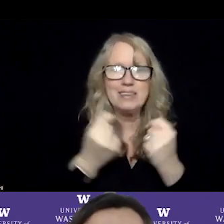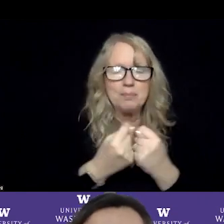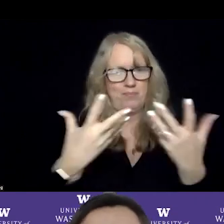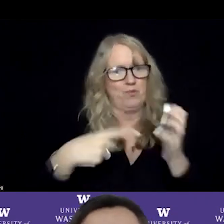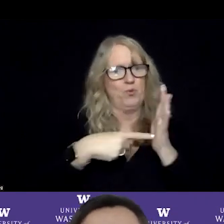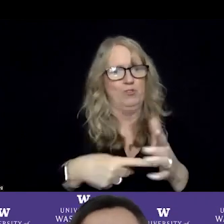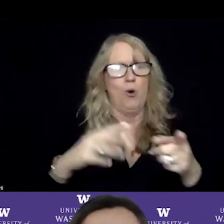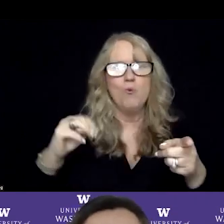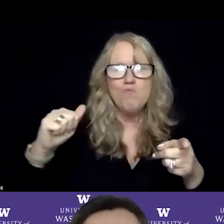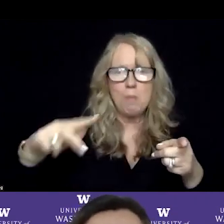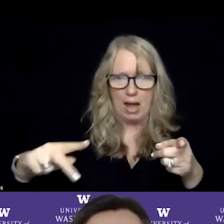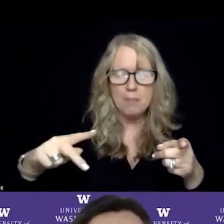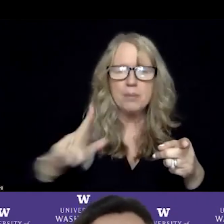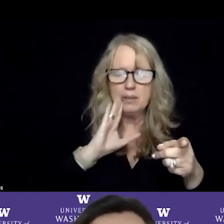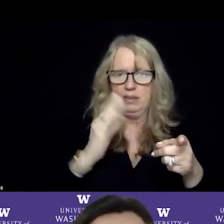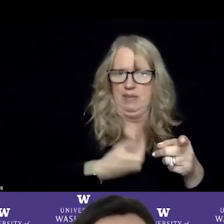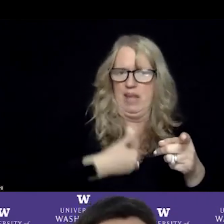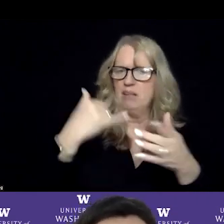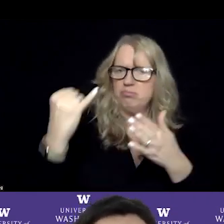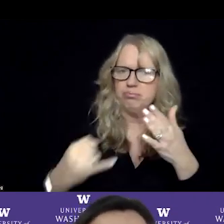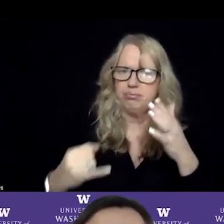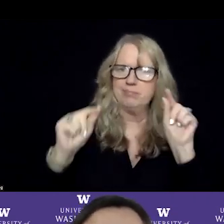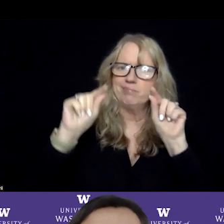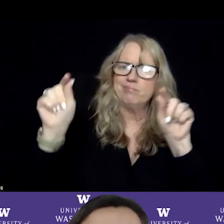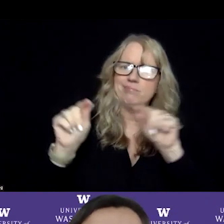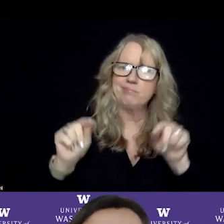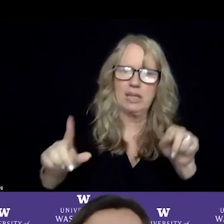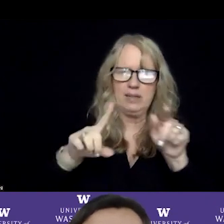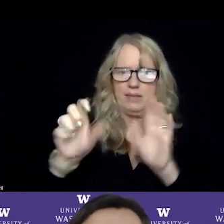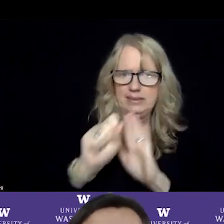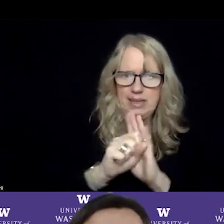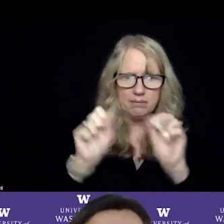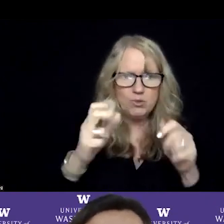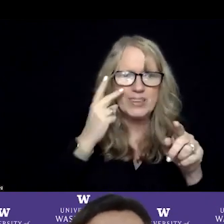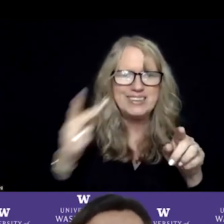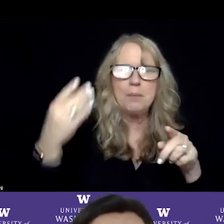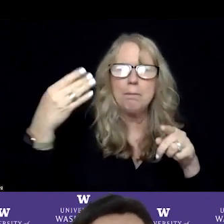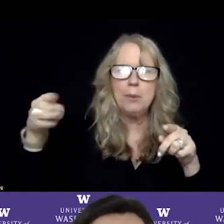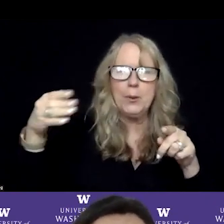HAVE MAPPED THE CO-RESPONSE SYSTEMS ACROSS THE STATE. YOU CAN SEE THE BLUE ARE THE CO-RESPONSE AND THE RED ARE THE FIRE BASED